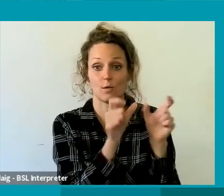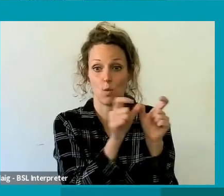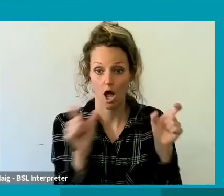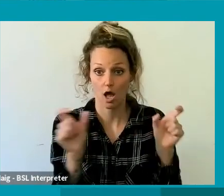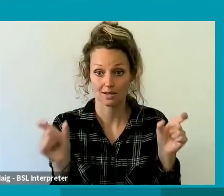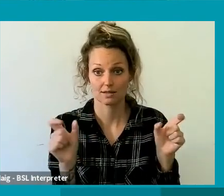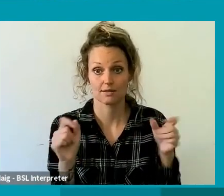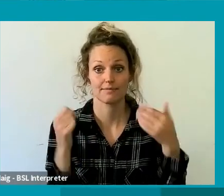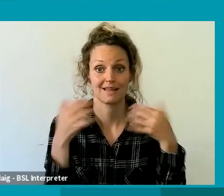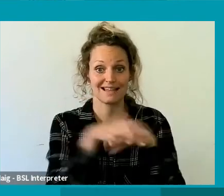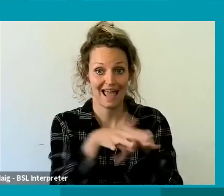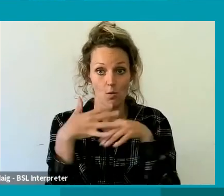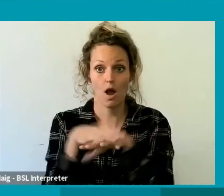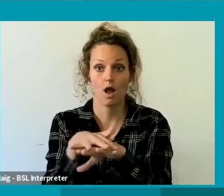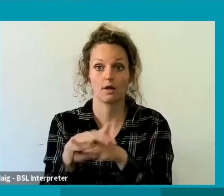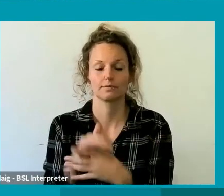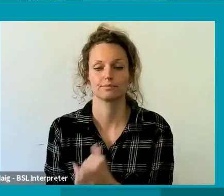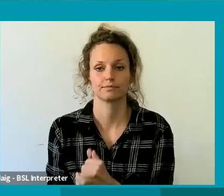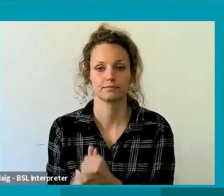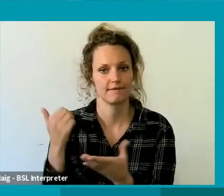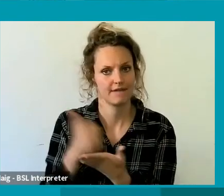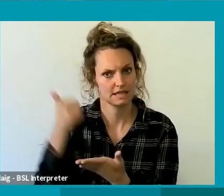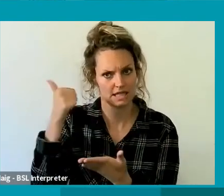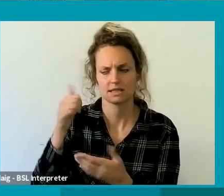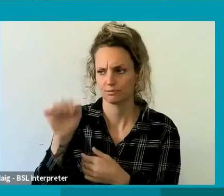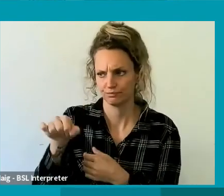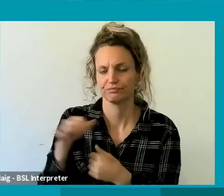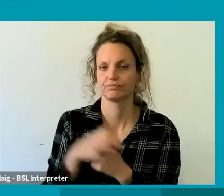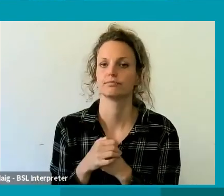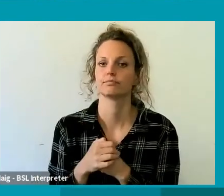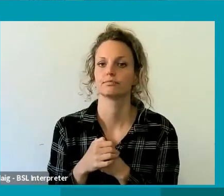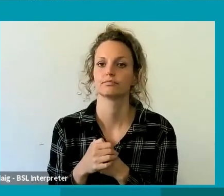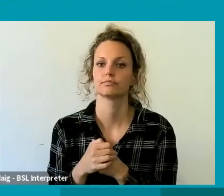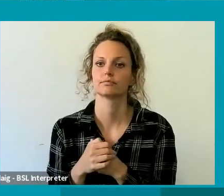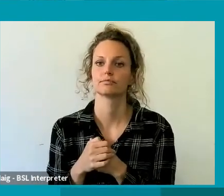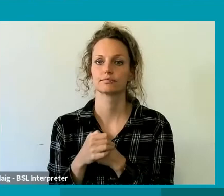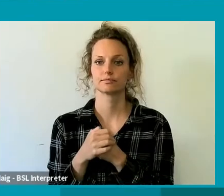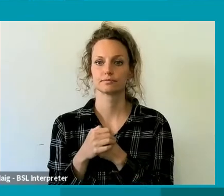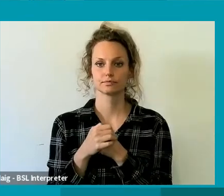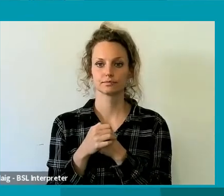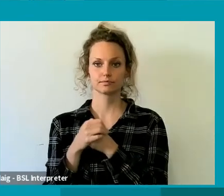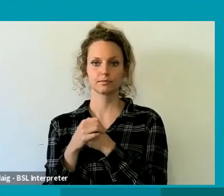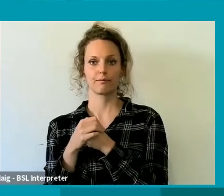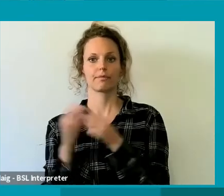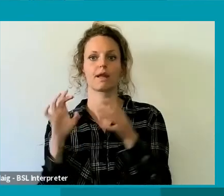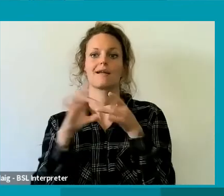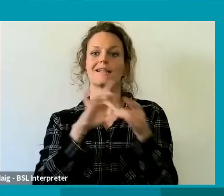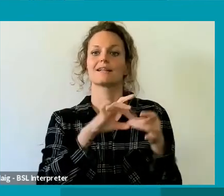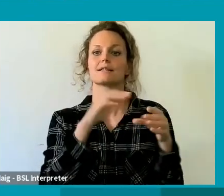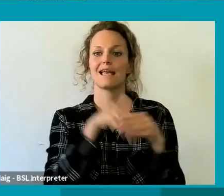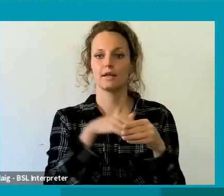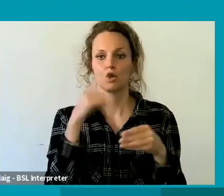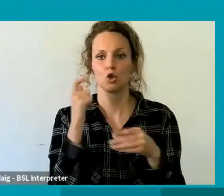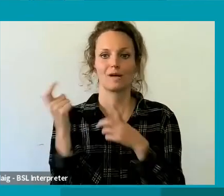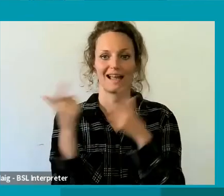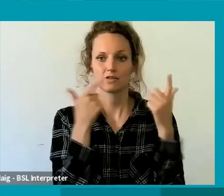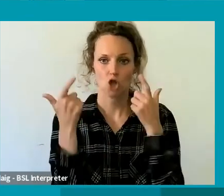Fantastic absolutely on LinkedIn you can search for people groups.